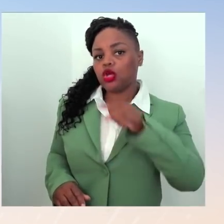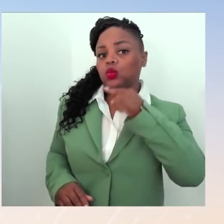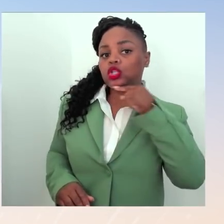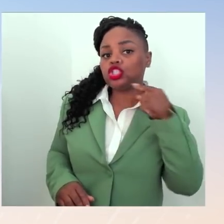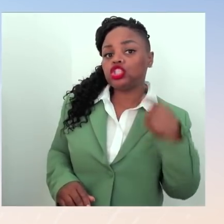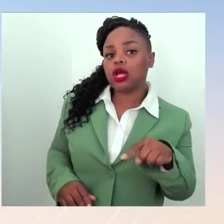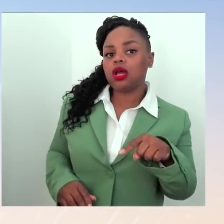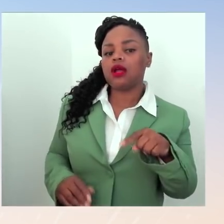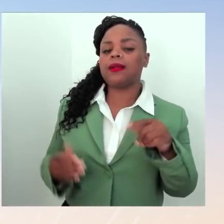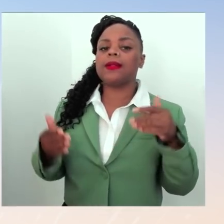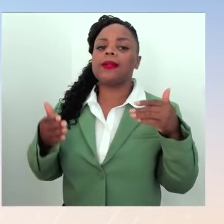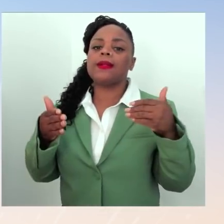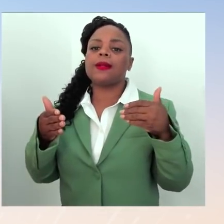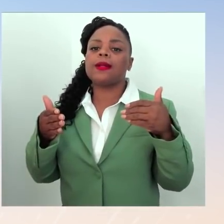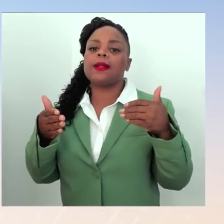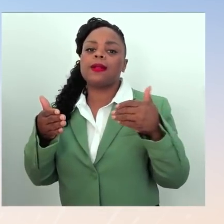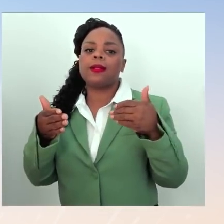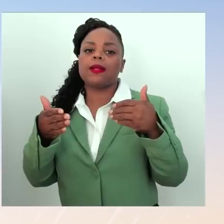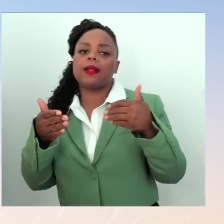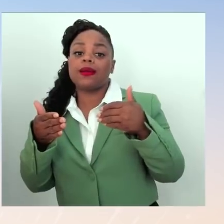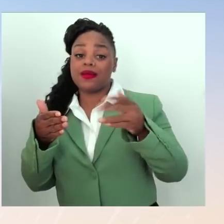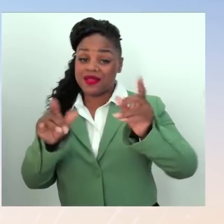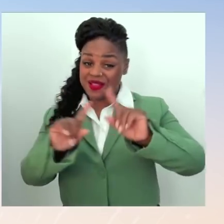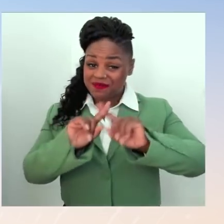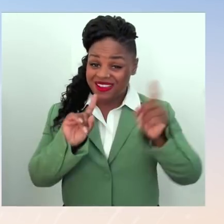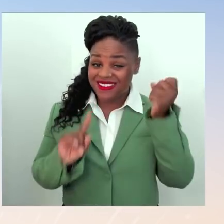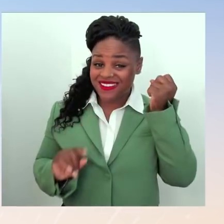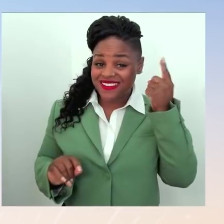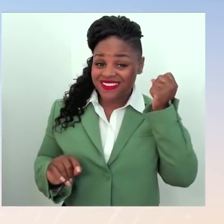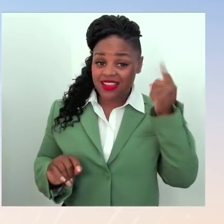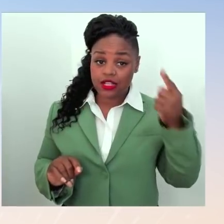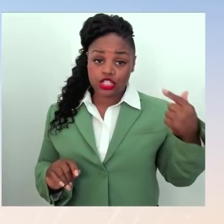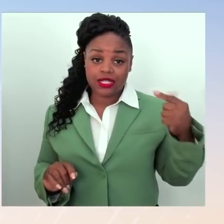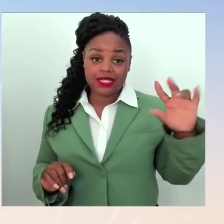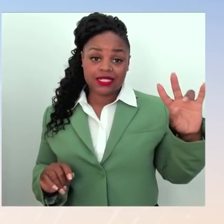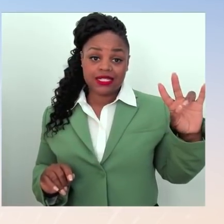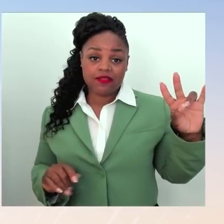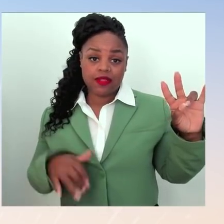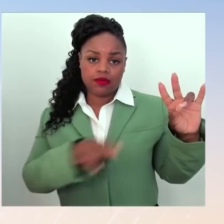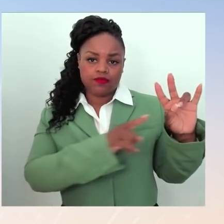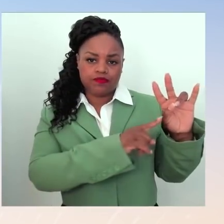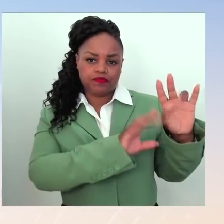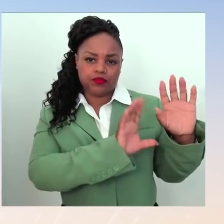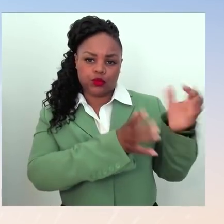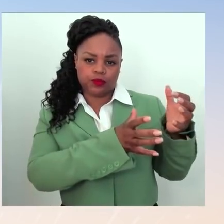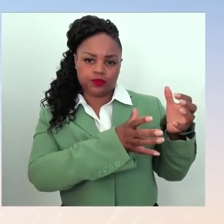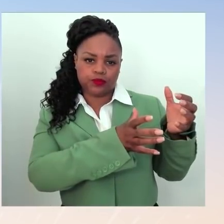and that is not the totality of the unity as it relates to these sanctions -- accounts for about 50 percent of global GDP,